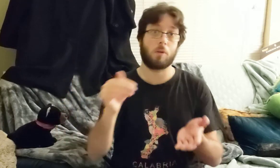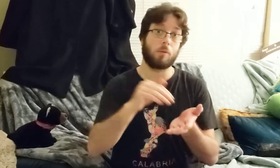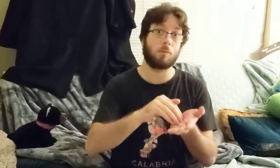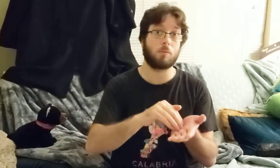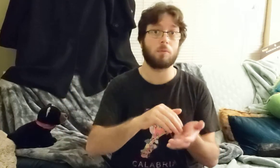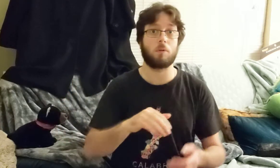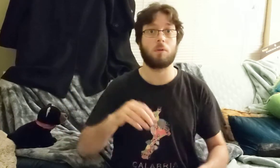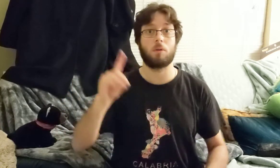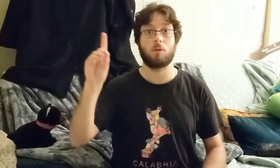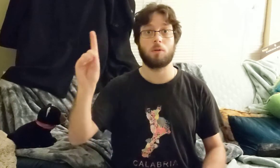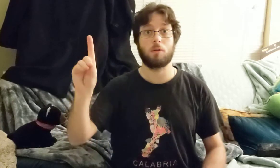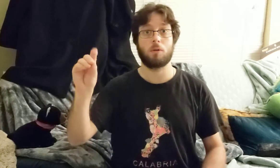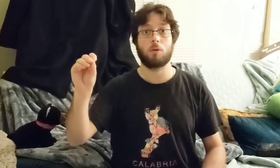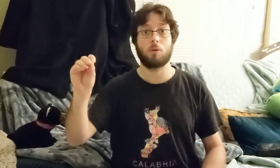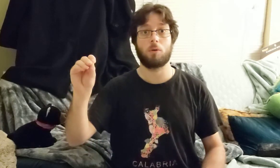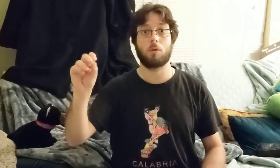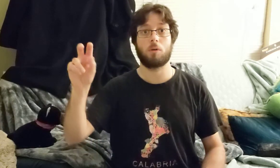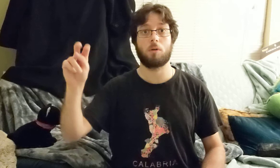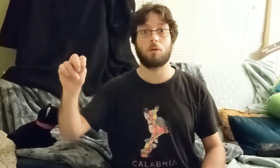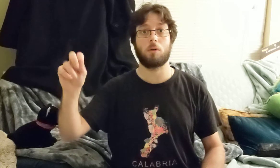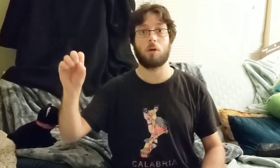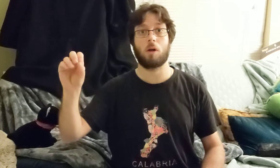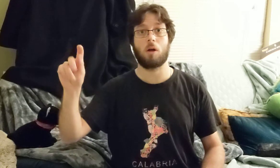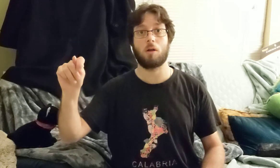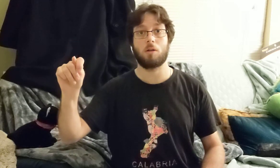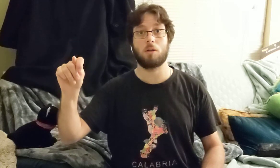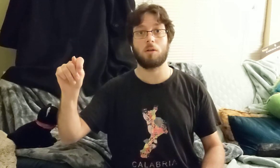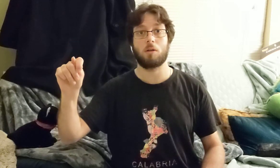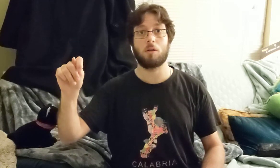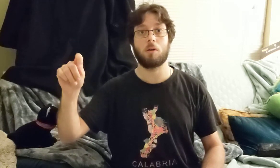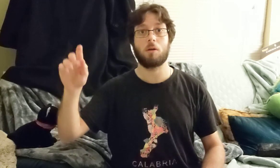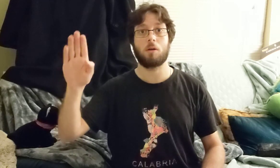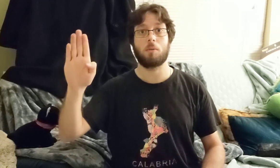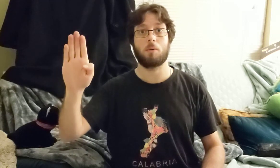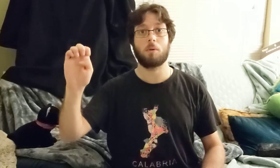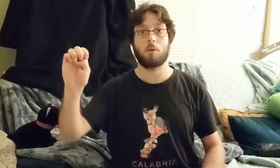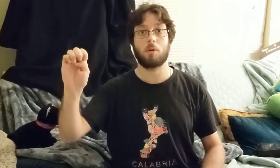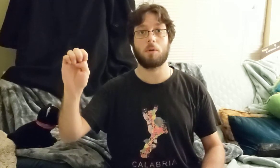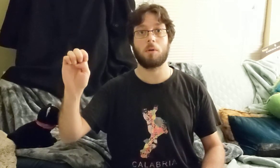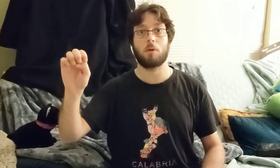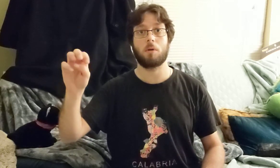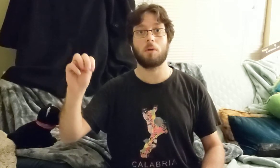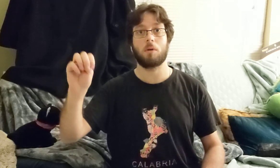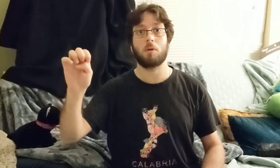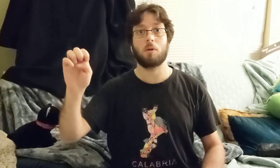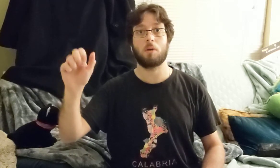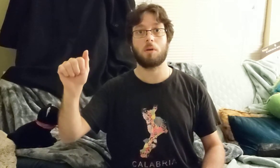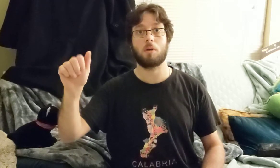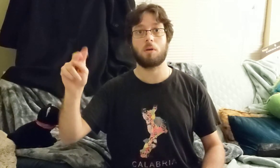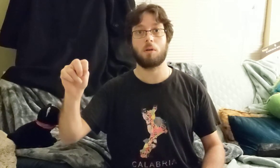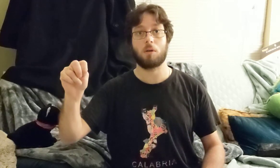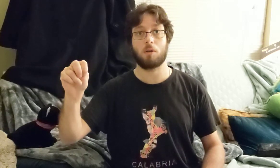AGAIN D-O N-O-T B-E M-E-A-N